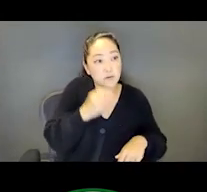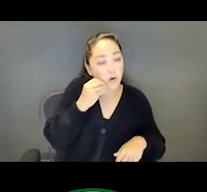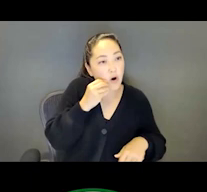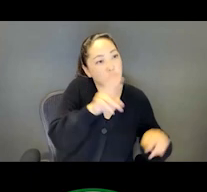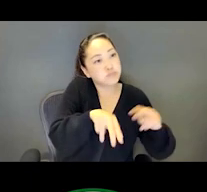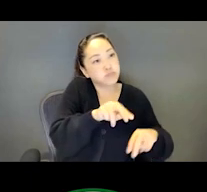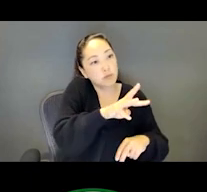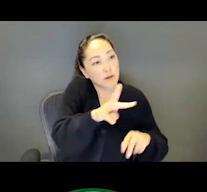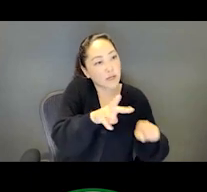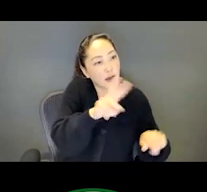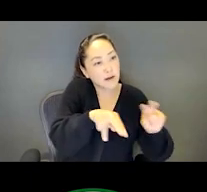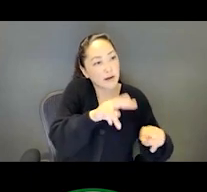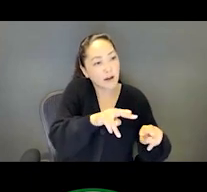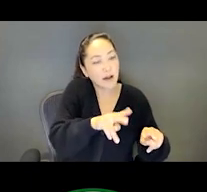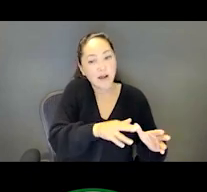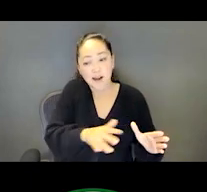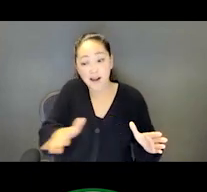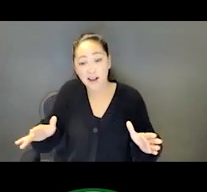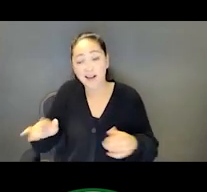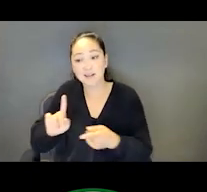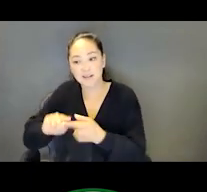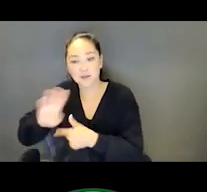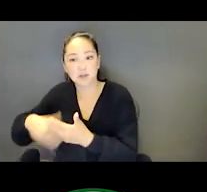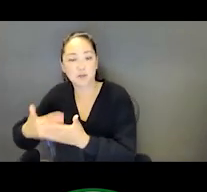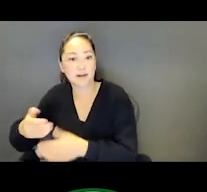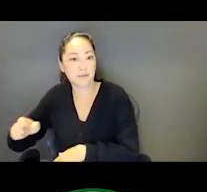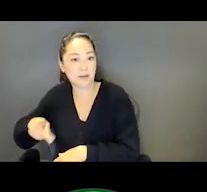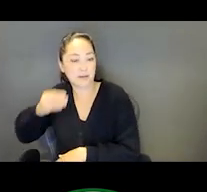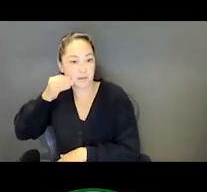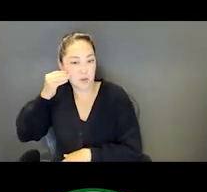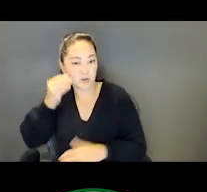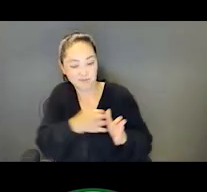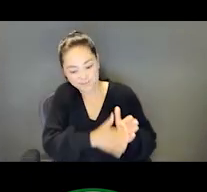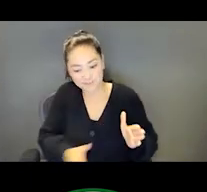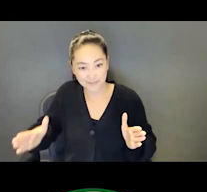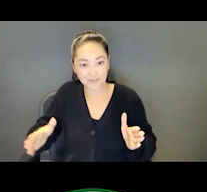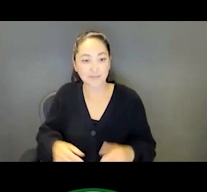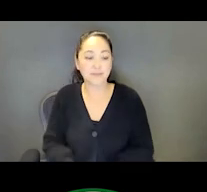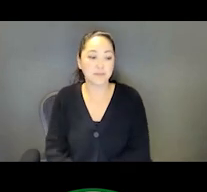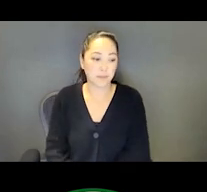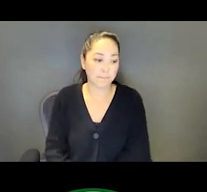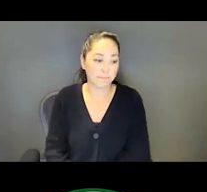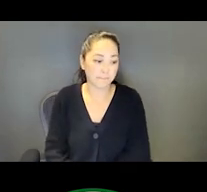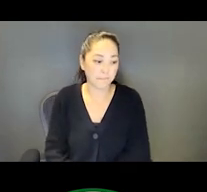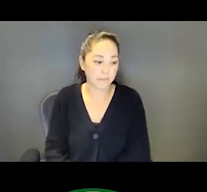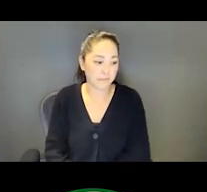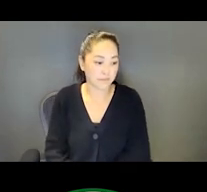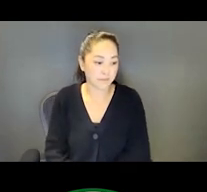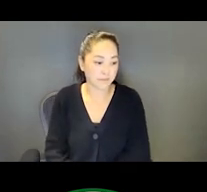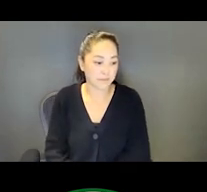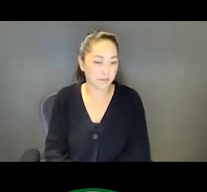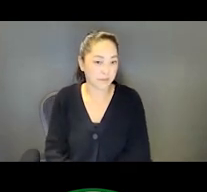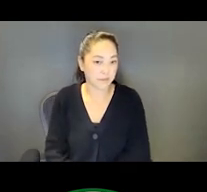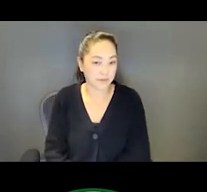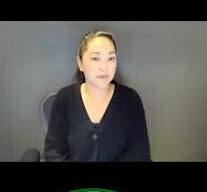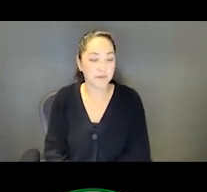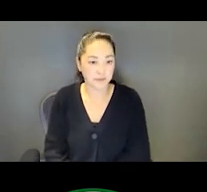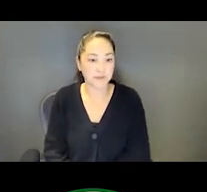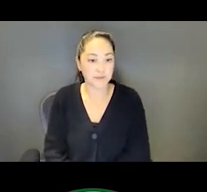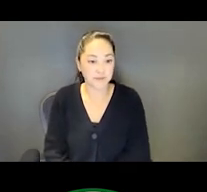The key things I wanted to talk about also or I mean maybe put into more details is lots